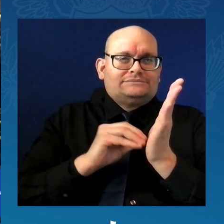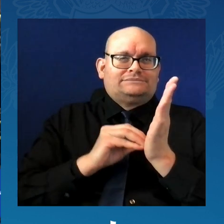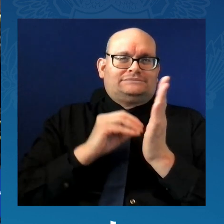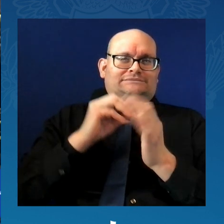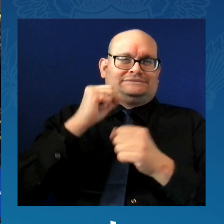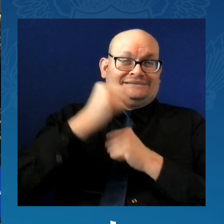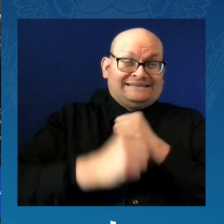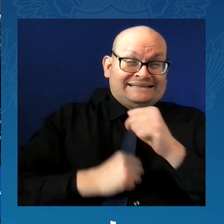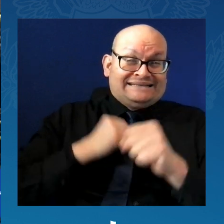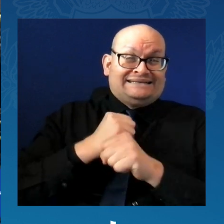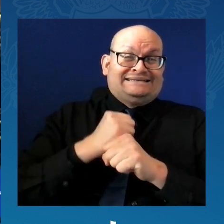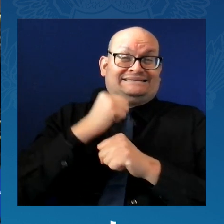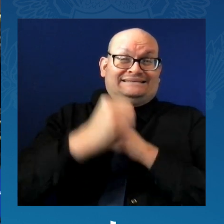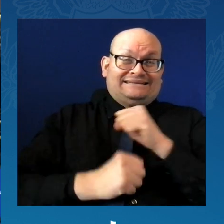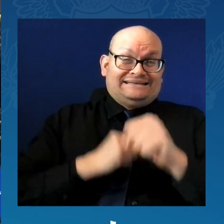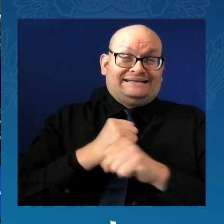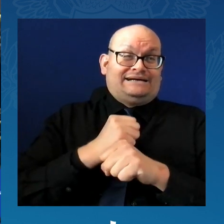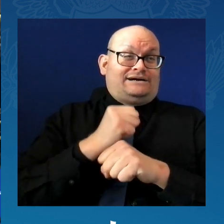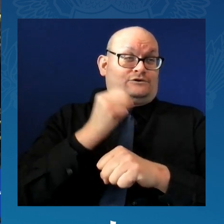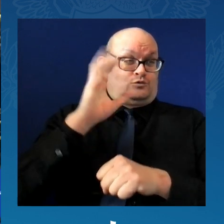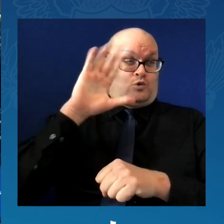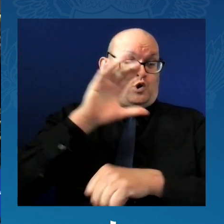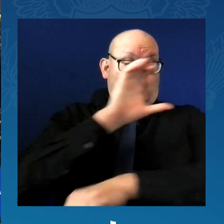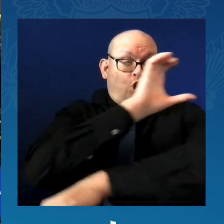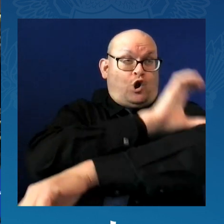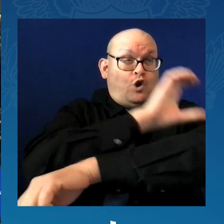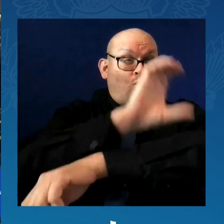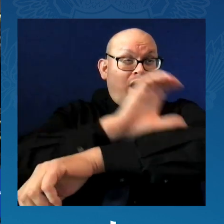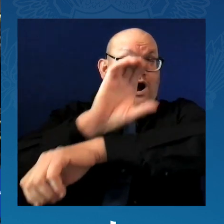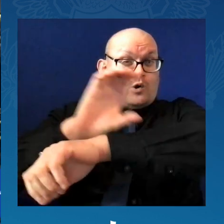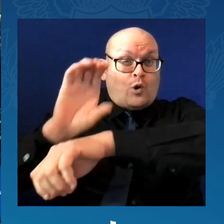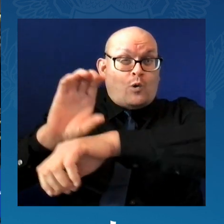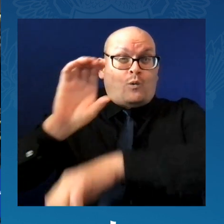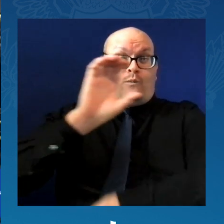and to see the rapidly changing conditions in our river systems